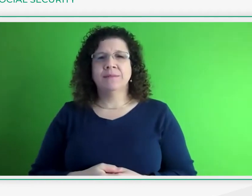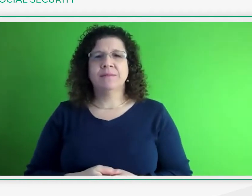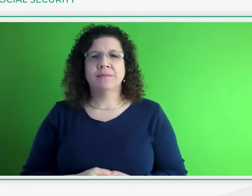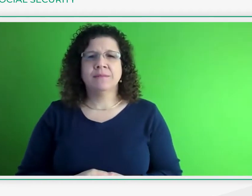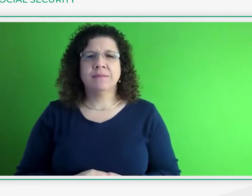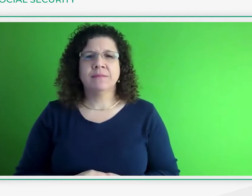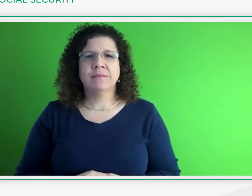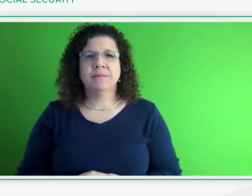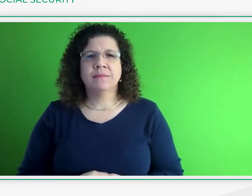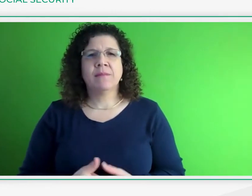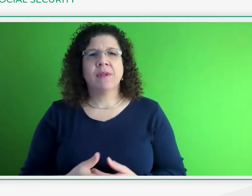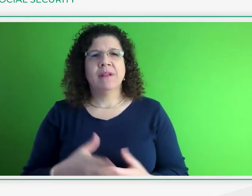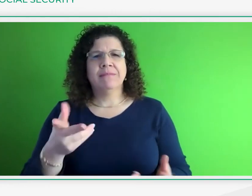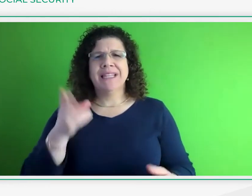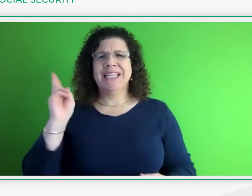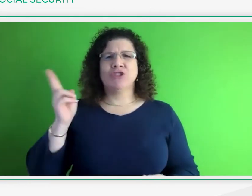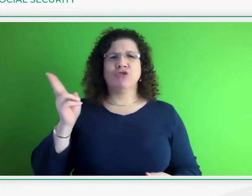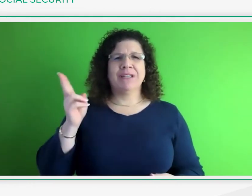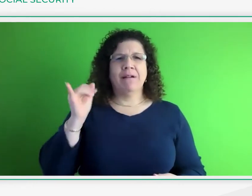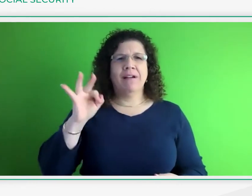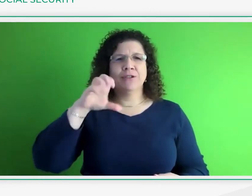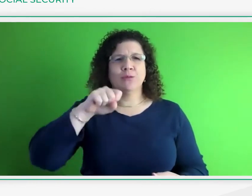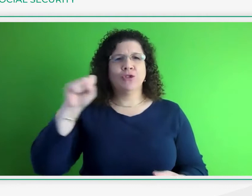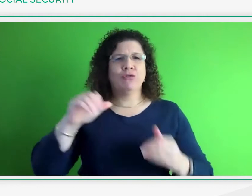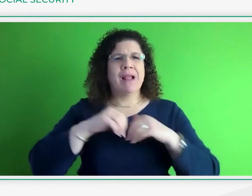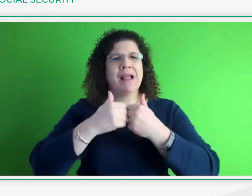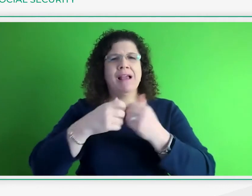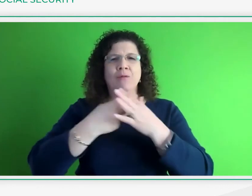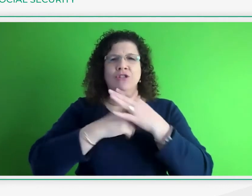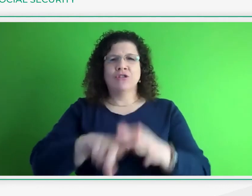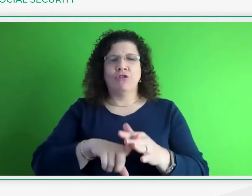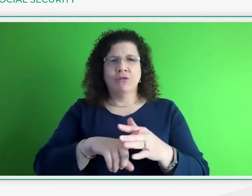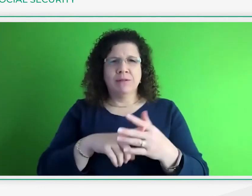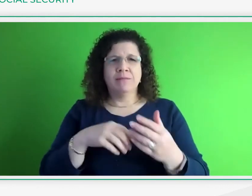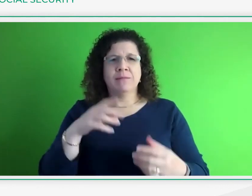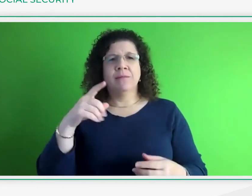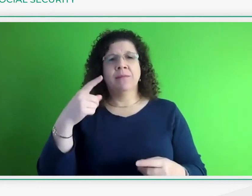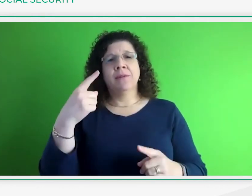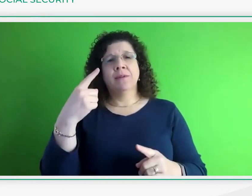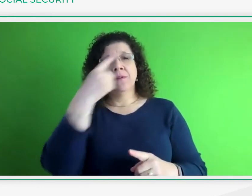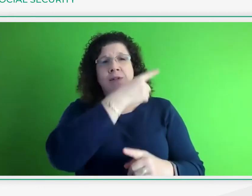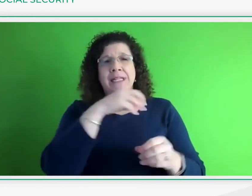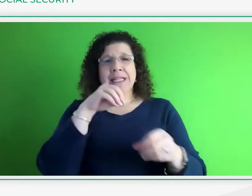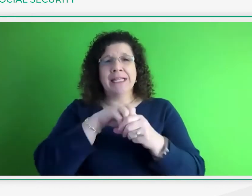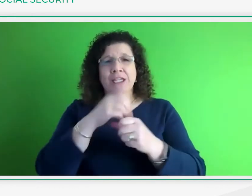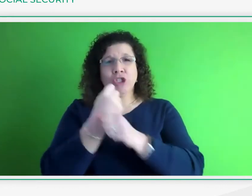A little bit of the history about Social Security, of when that did start.